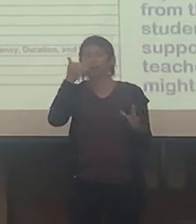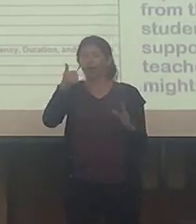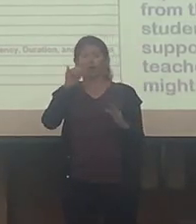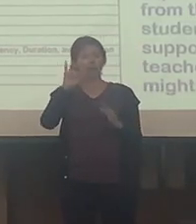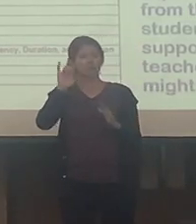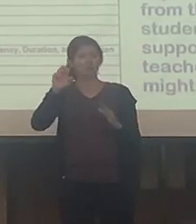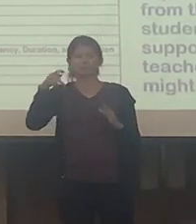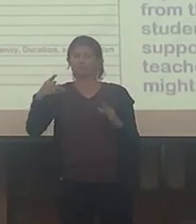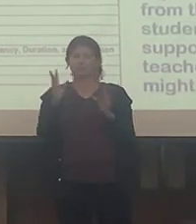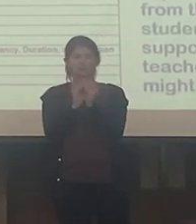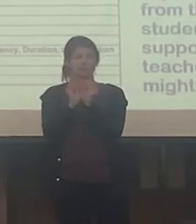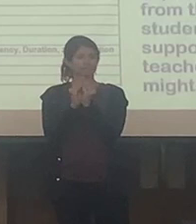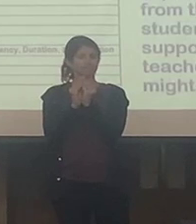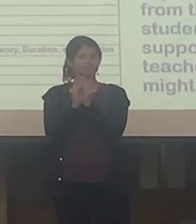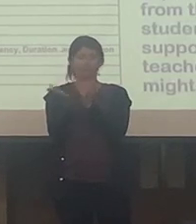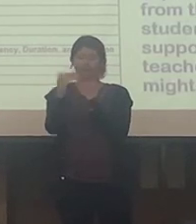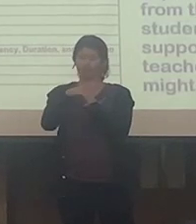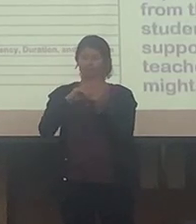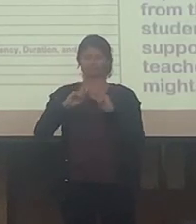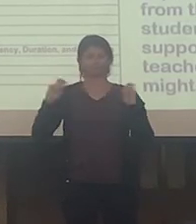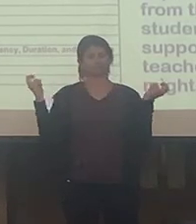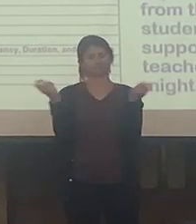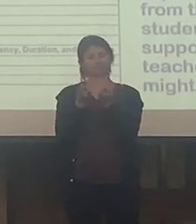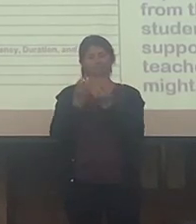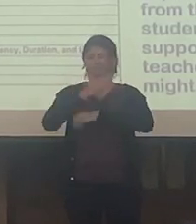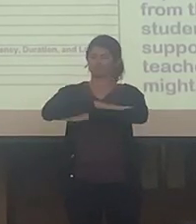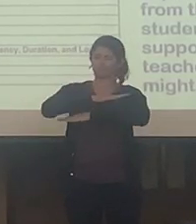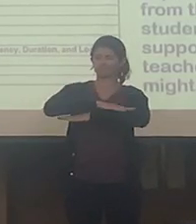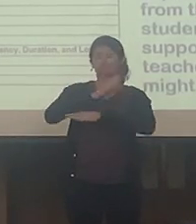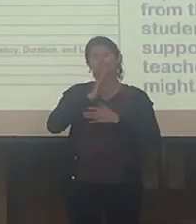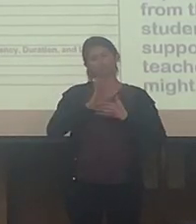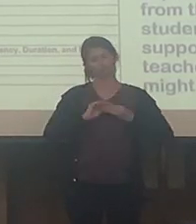and get everyone to the table and talk about the story of your child and why my child needs